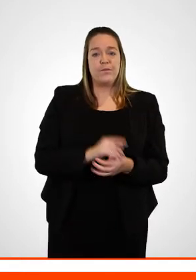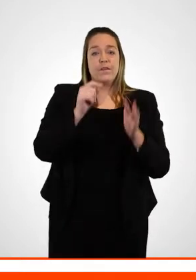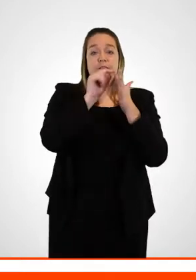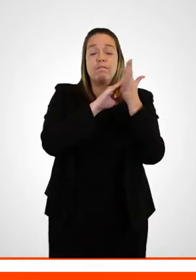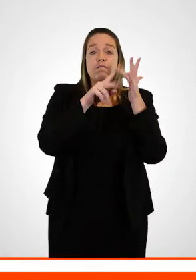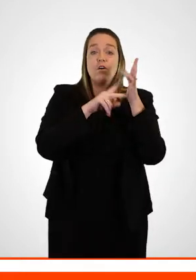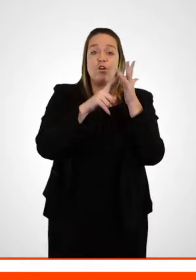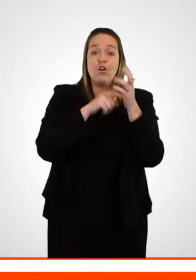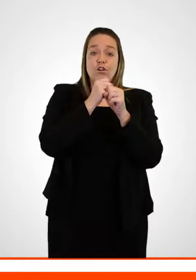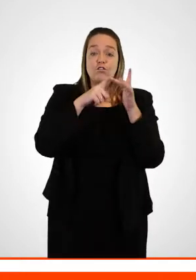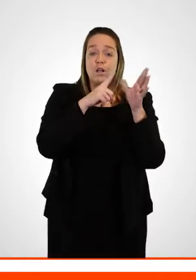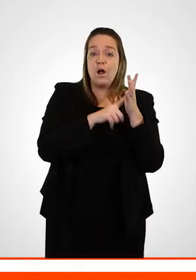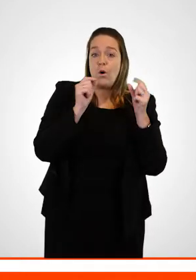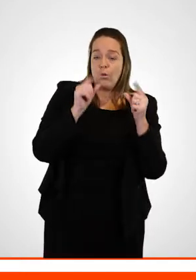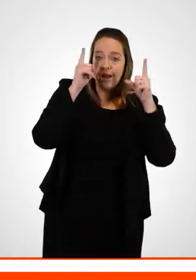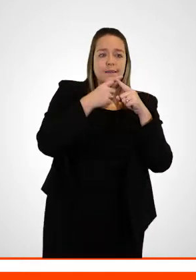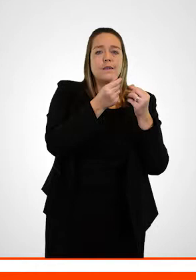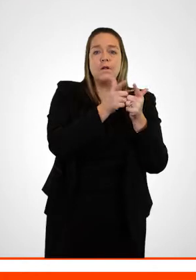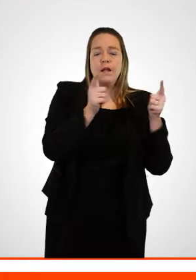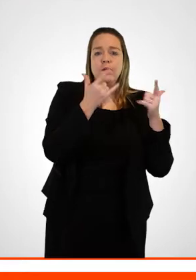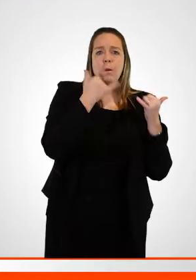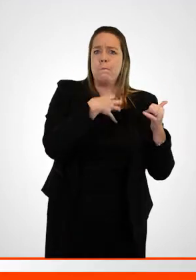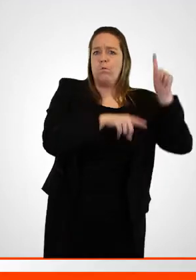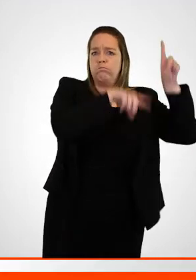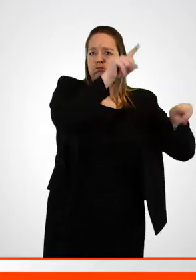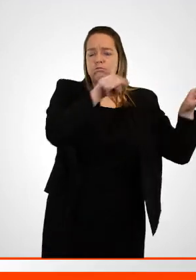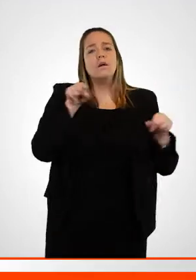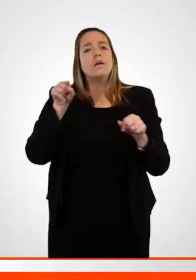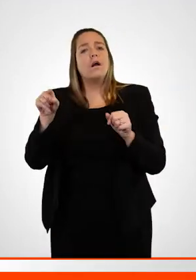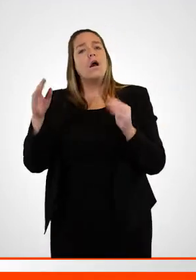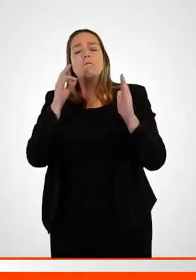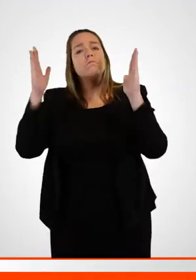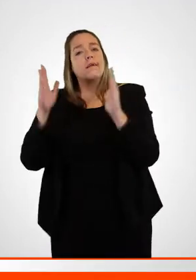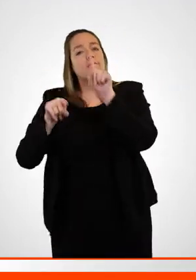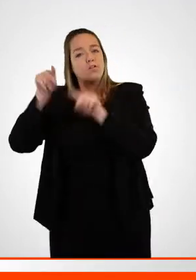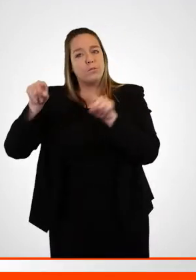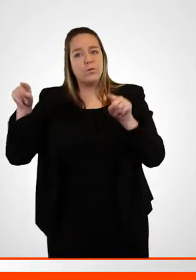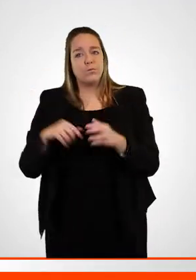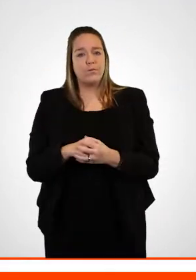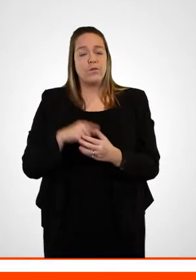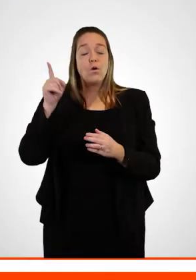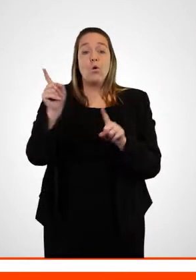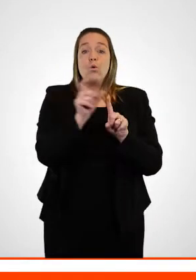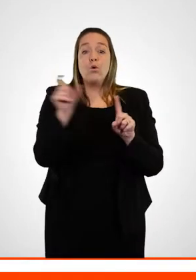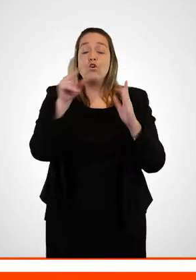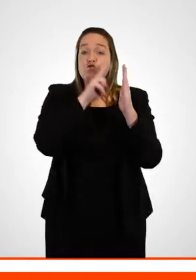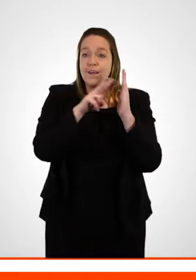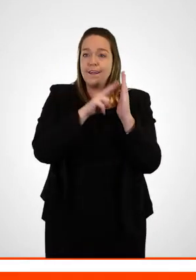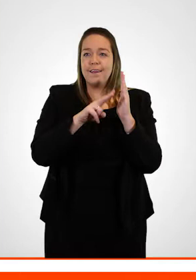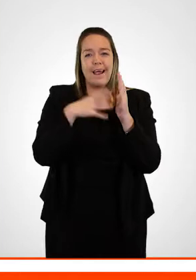in phonological awareness, and in some of the language tests. Now, if you look at word reading, again, we're seeing a very consistent pattern